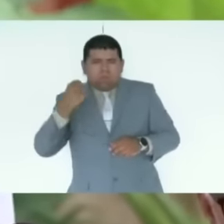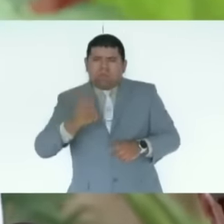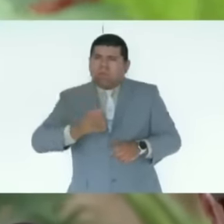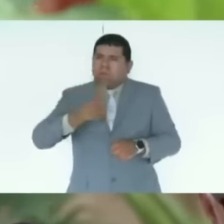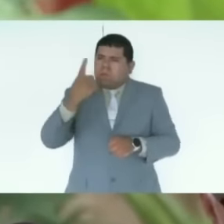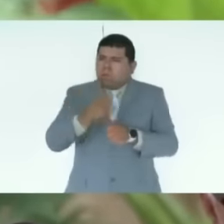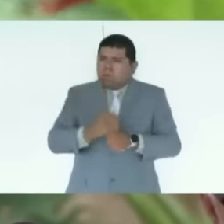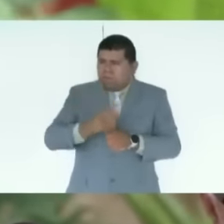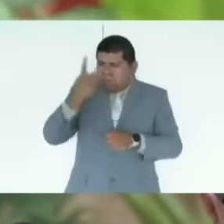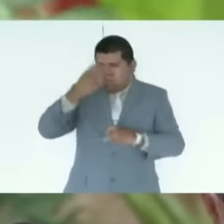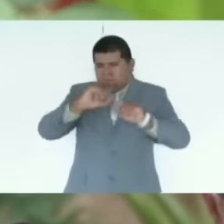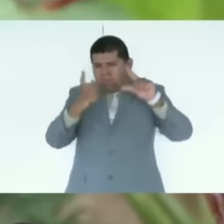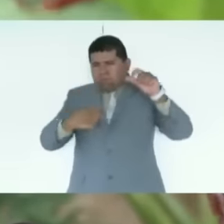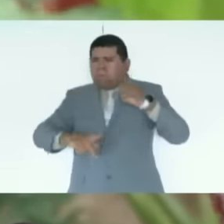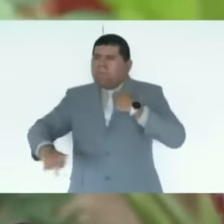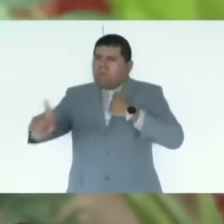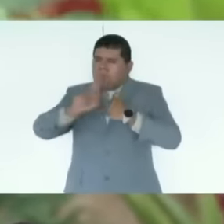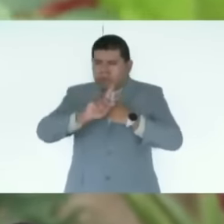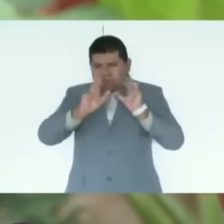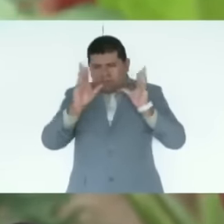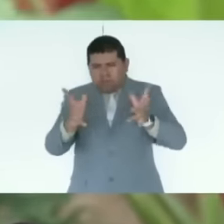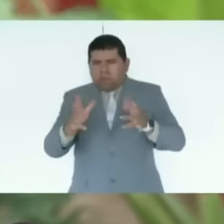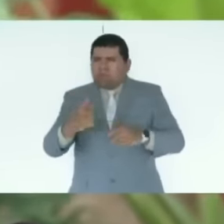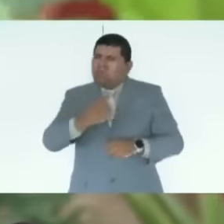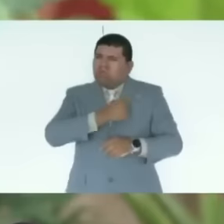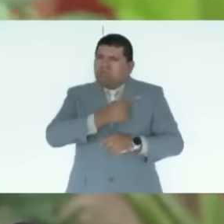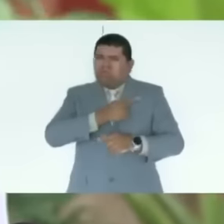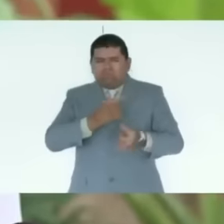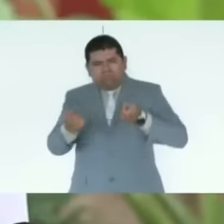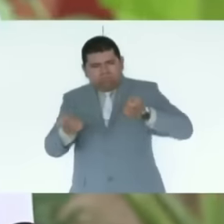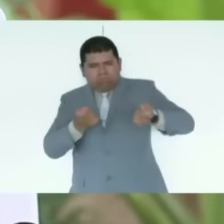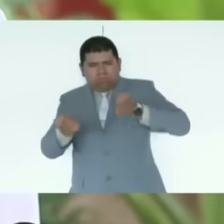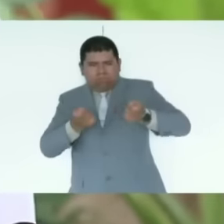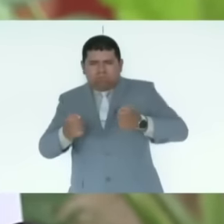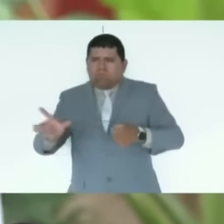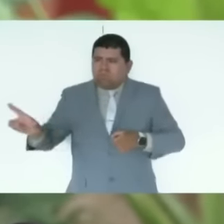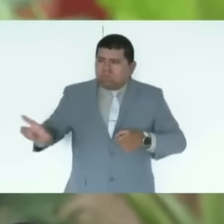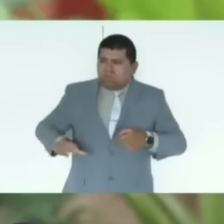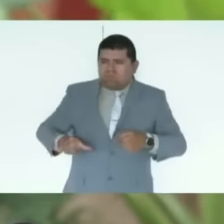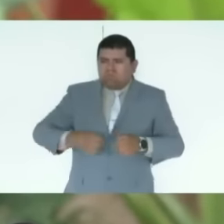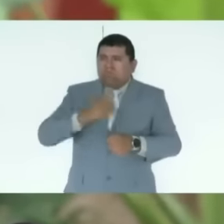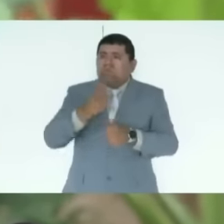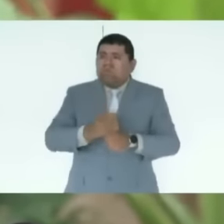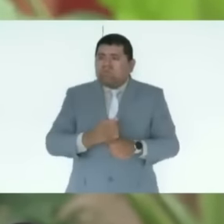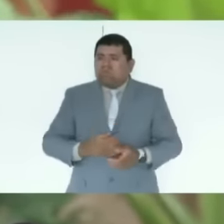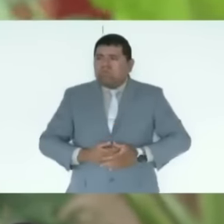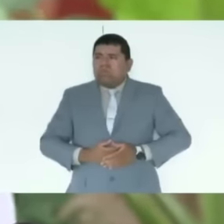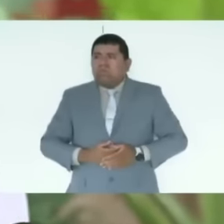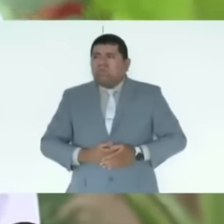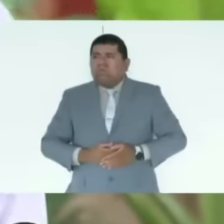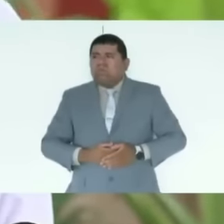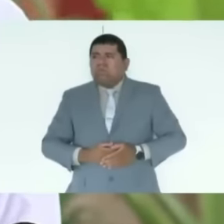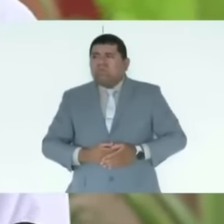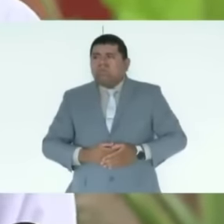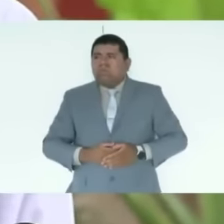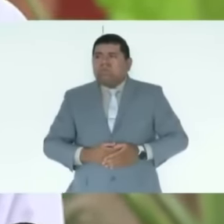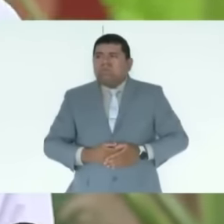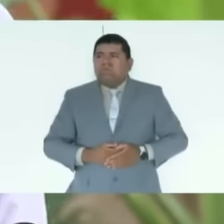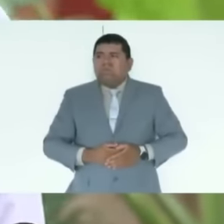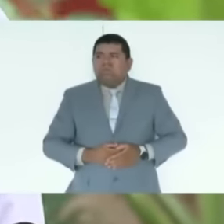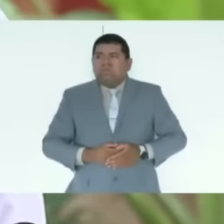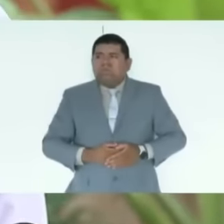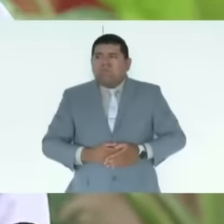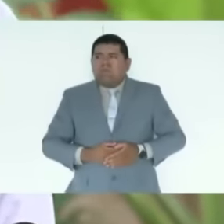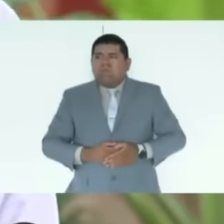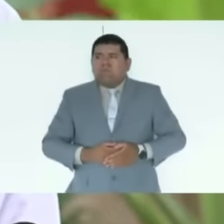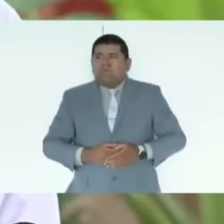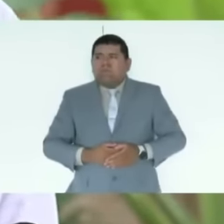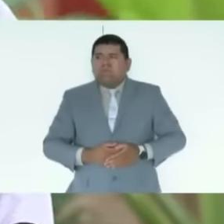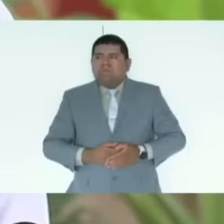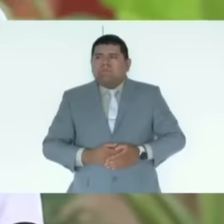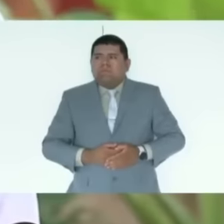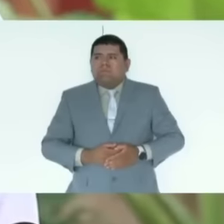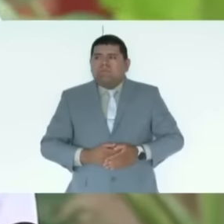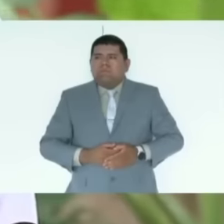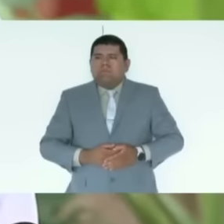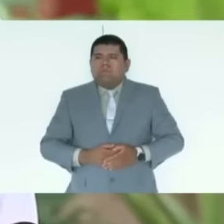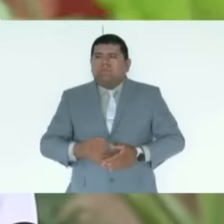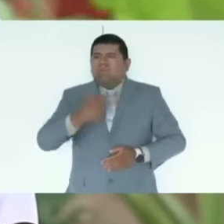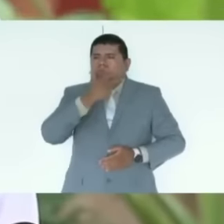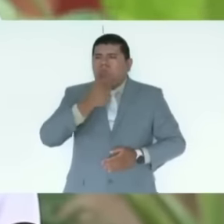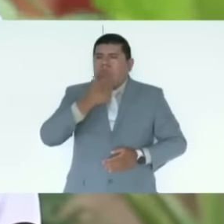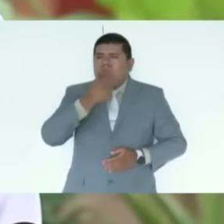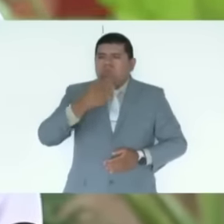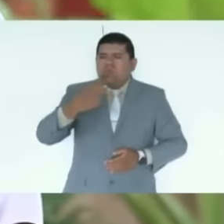as independent Mexico the first government is headed by Guadalupe Victoria